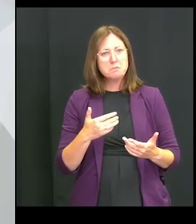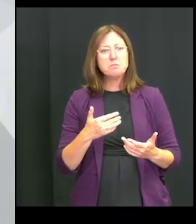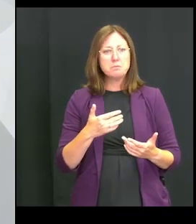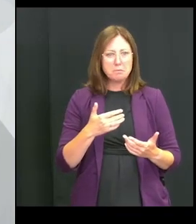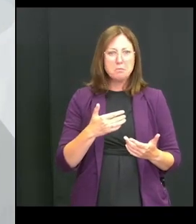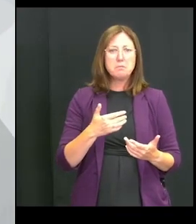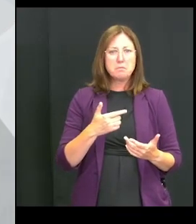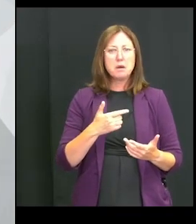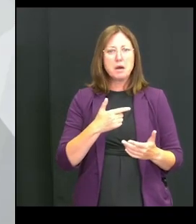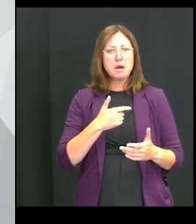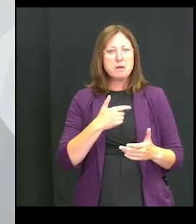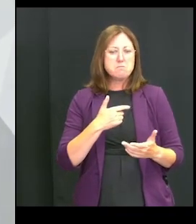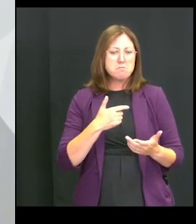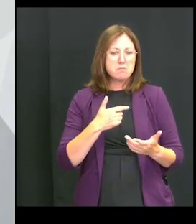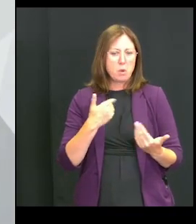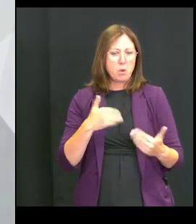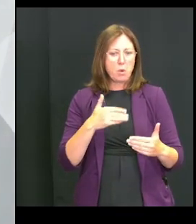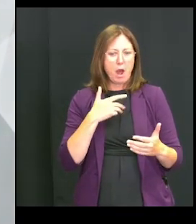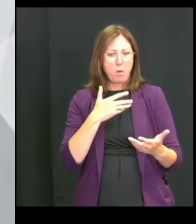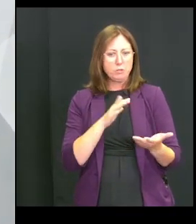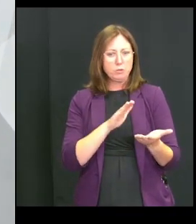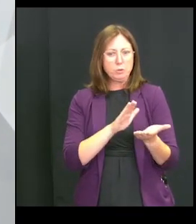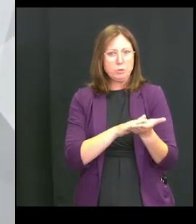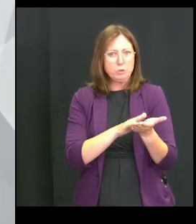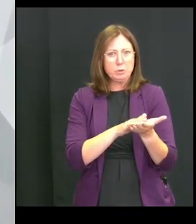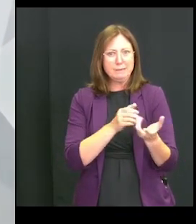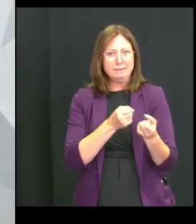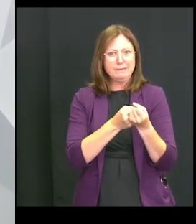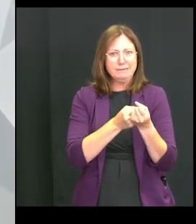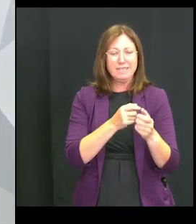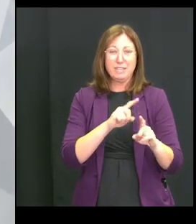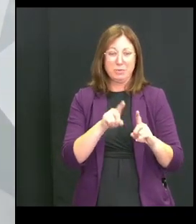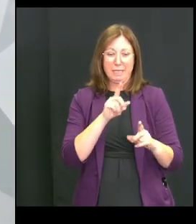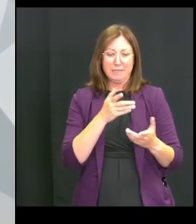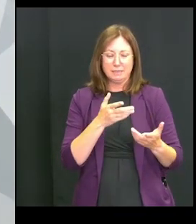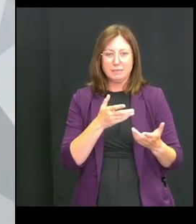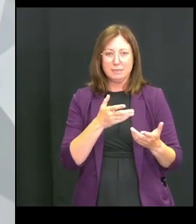but that's actually a really hard thing for me not to do because it's basically true.